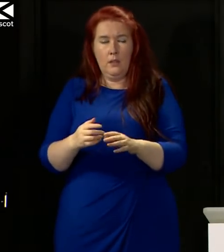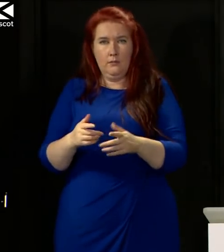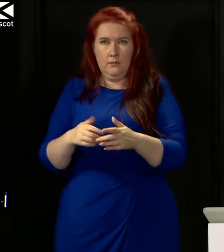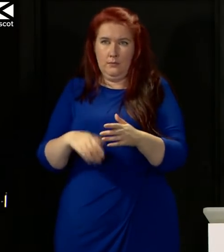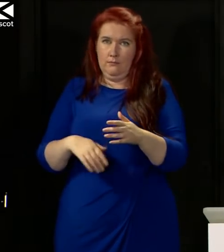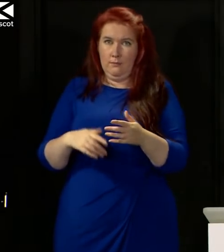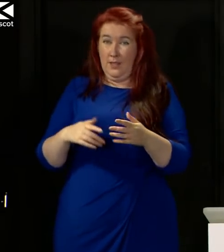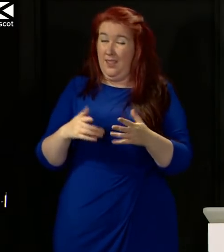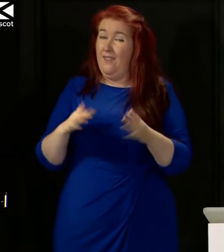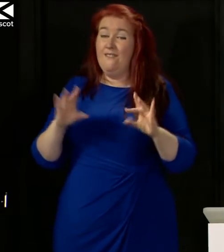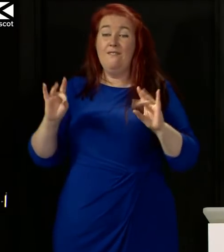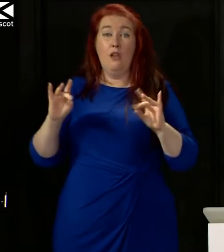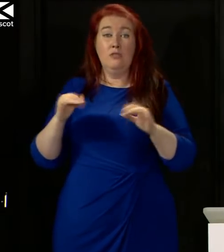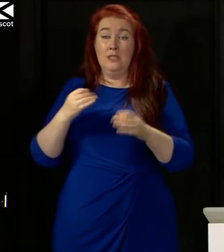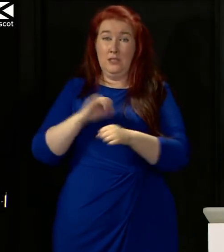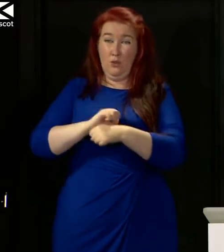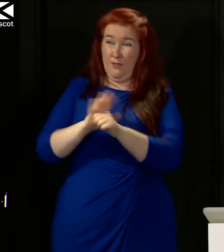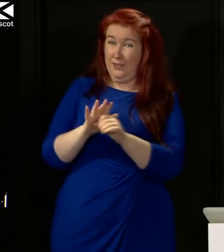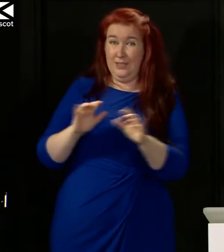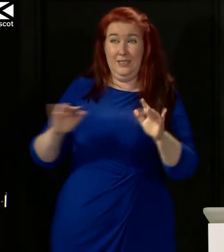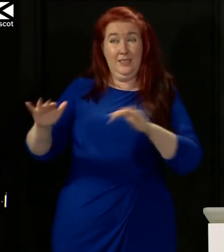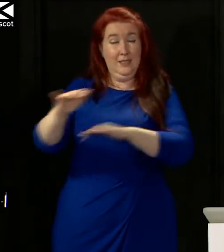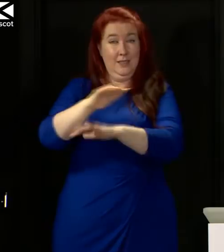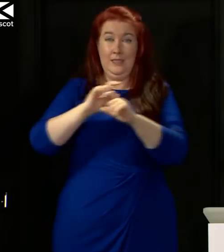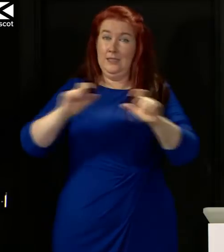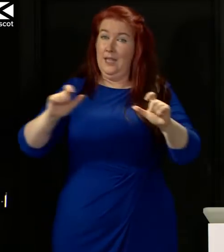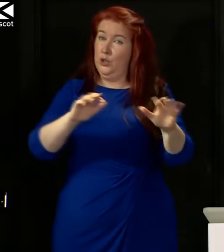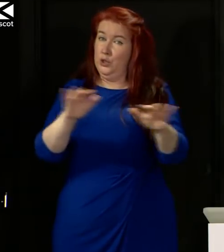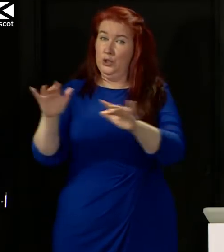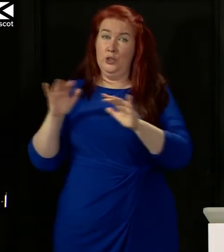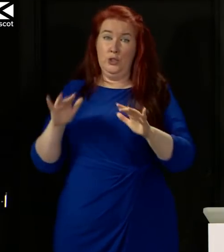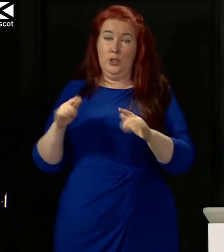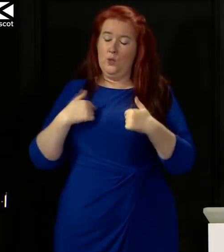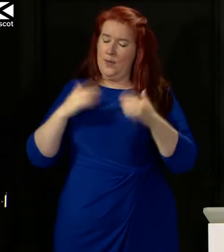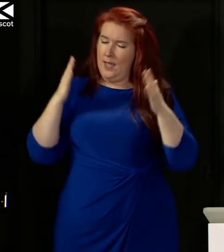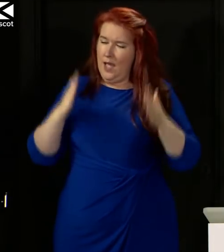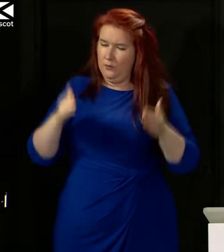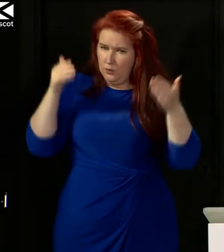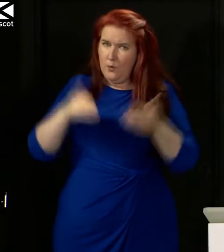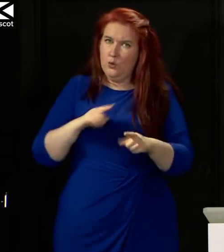The virus hasn't gone away, so we have to remain focused on supressing it and keeping